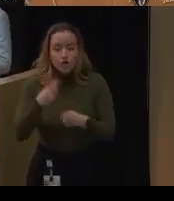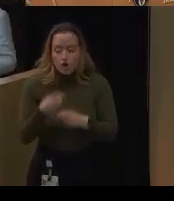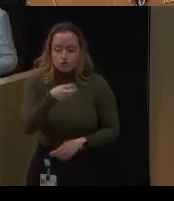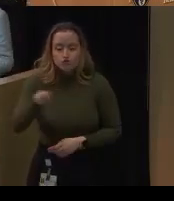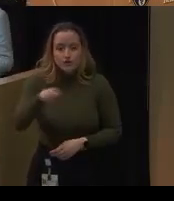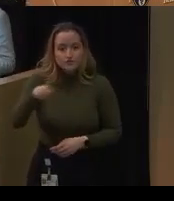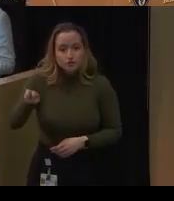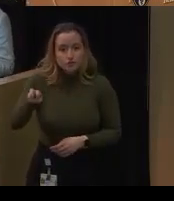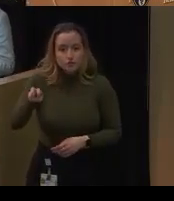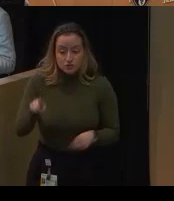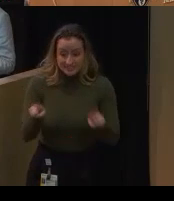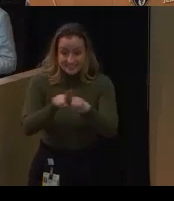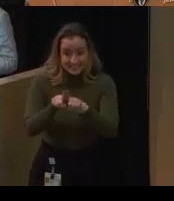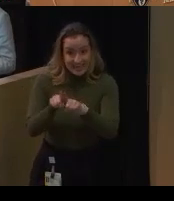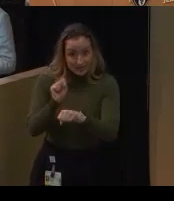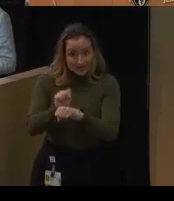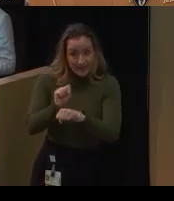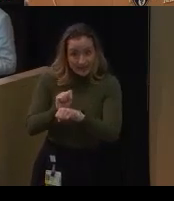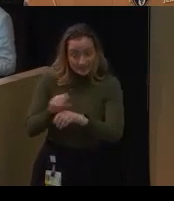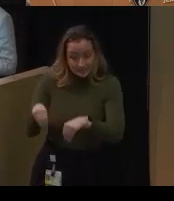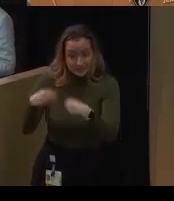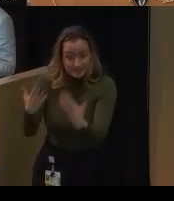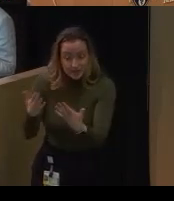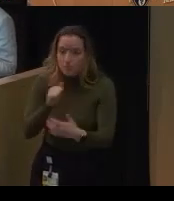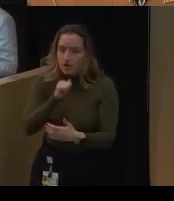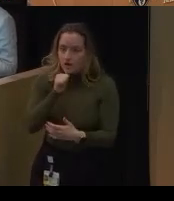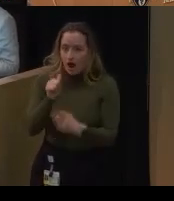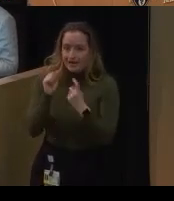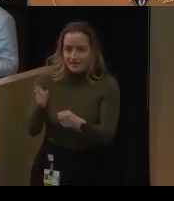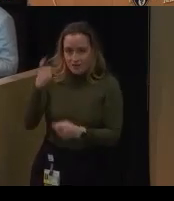perform the same exact task but they're not given neurofeedback and this is a really critical test